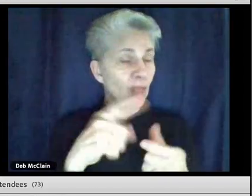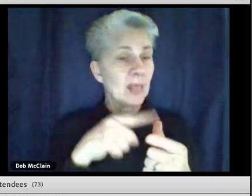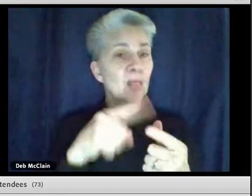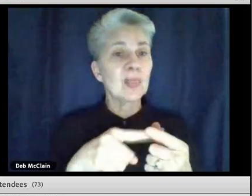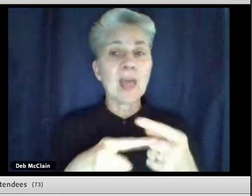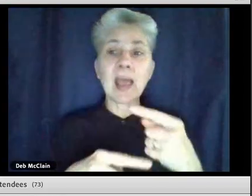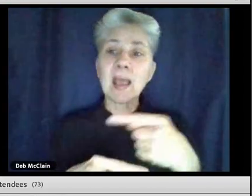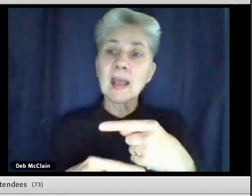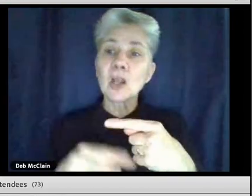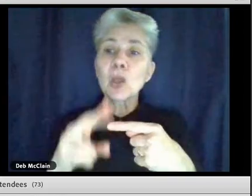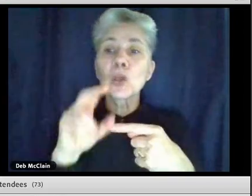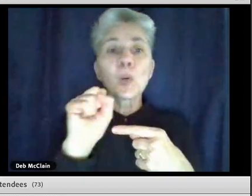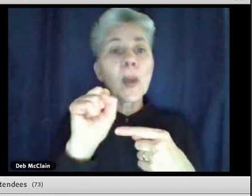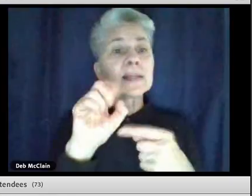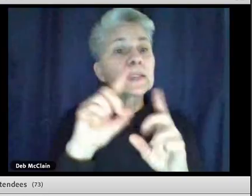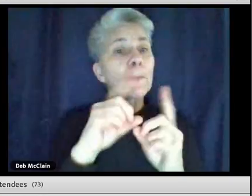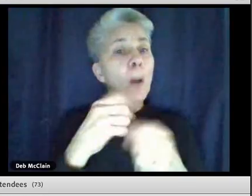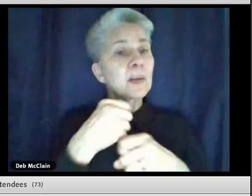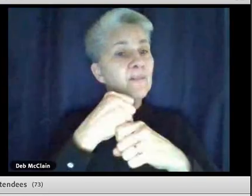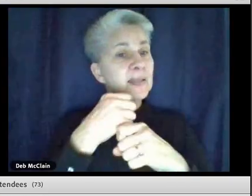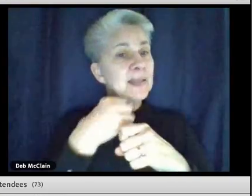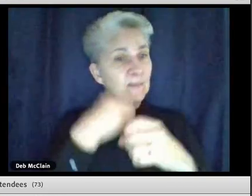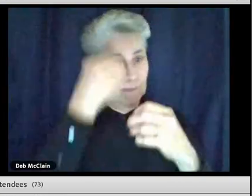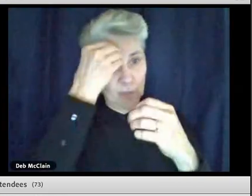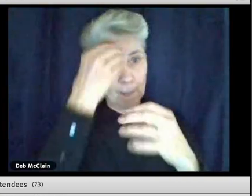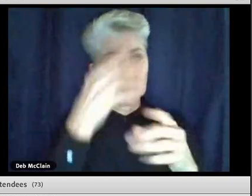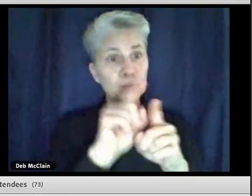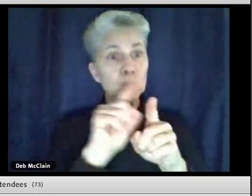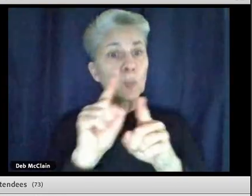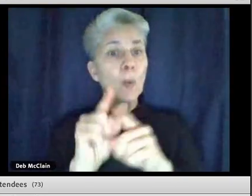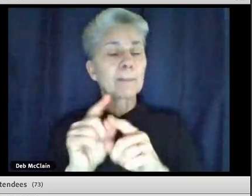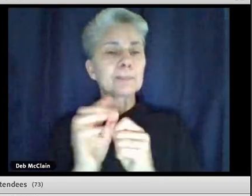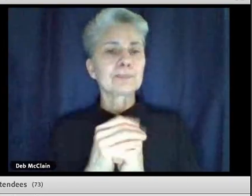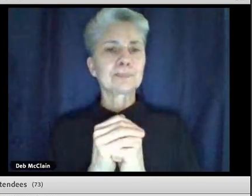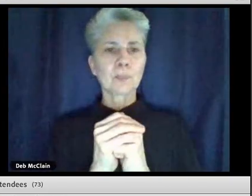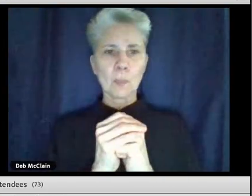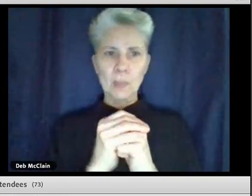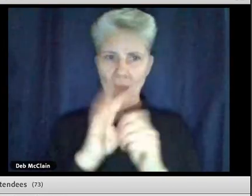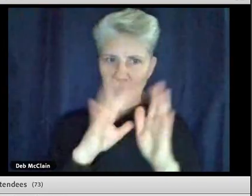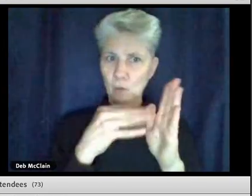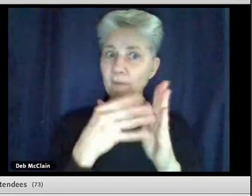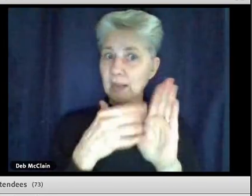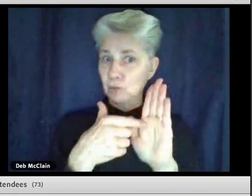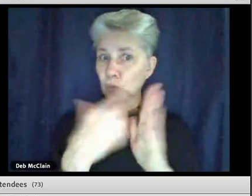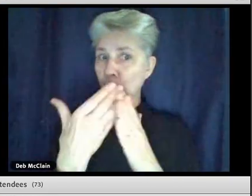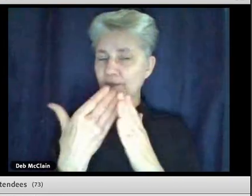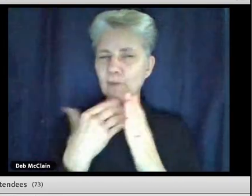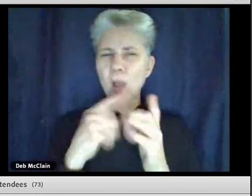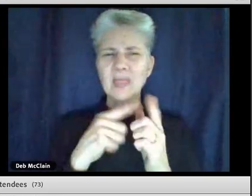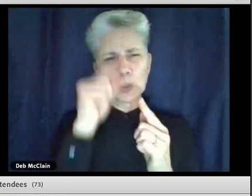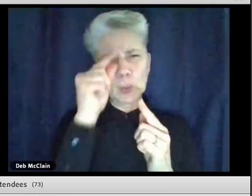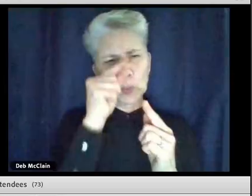Of course the Florida Department of Health and then the US Department of Defense, they've got some information as well,